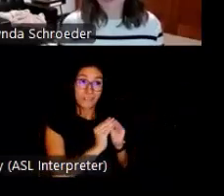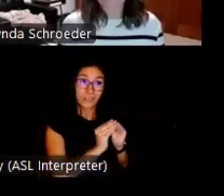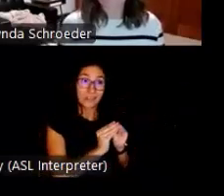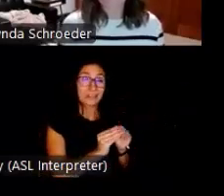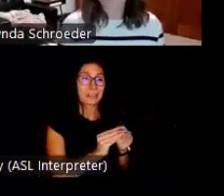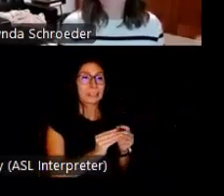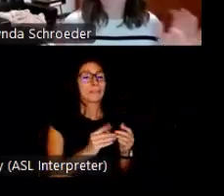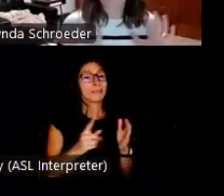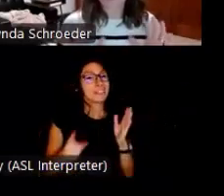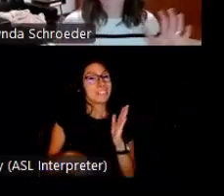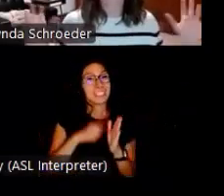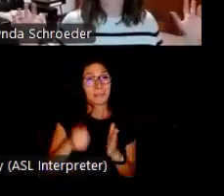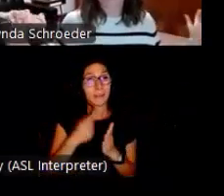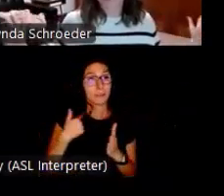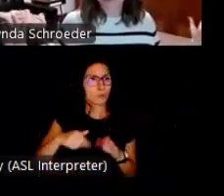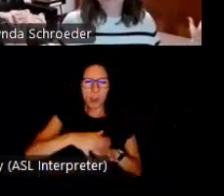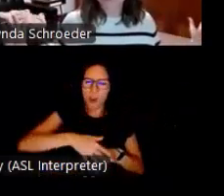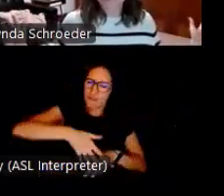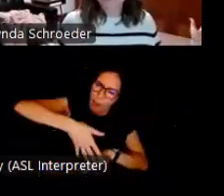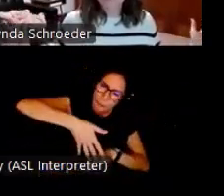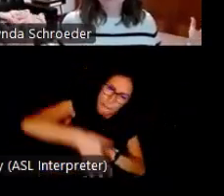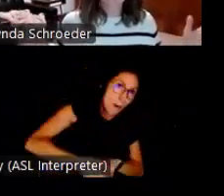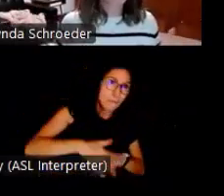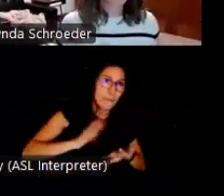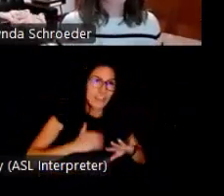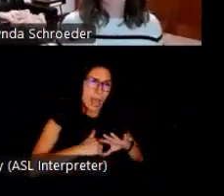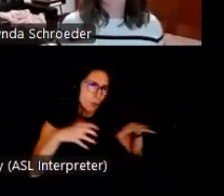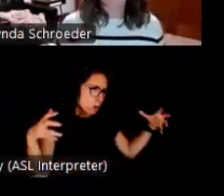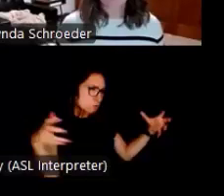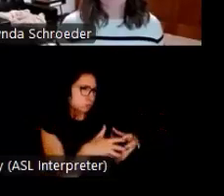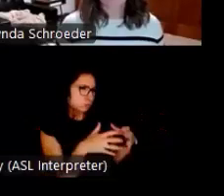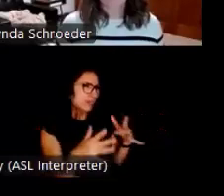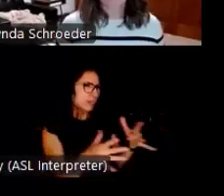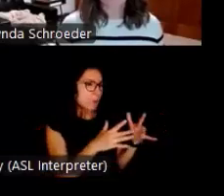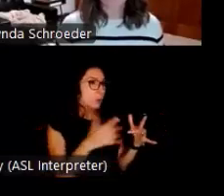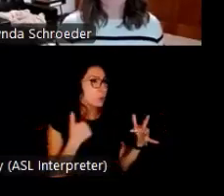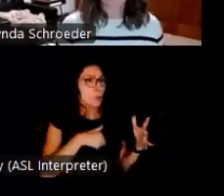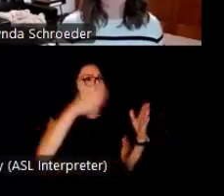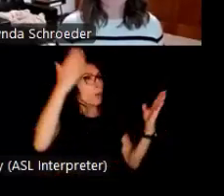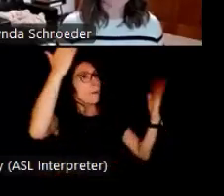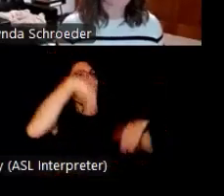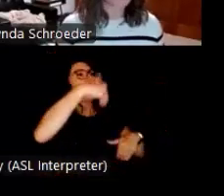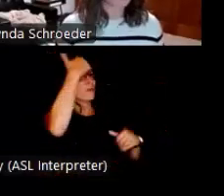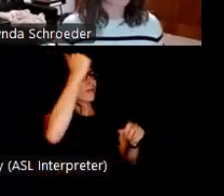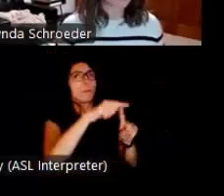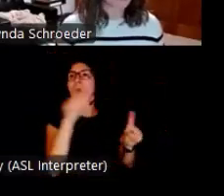about those outside of ourself. A great example is that those who work in rural health